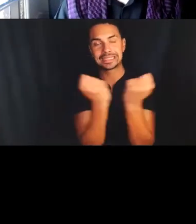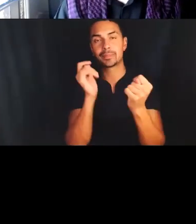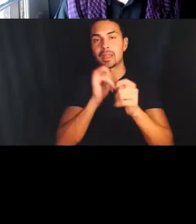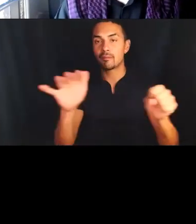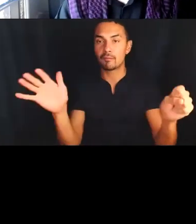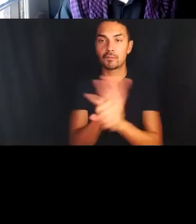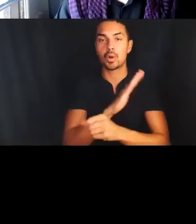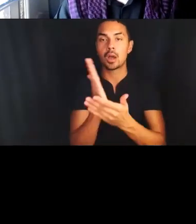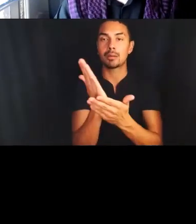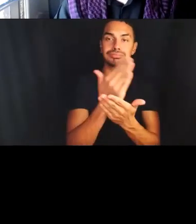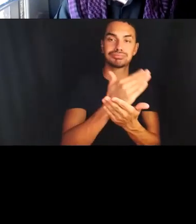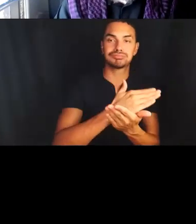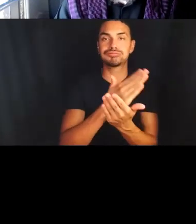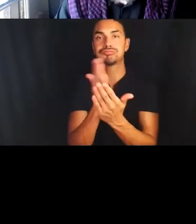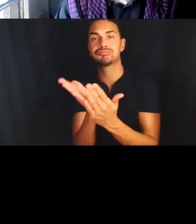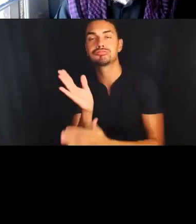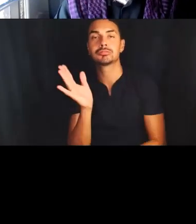different expertise than we have.